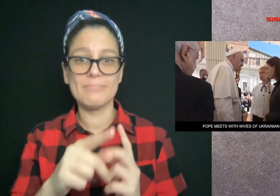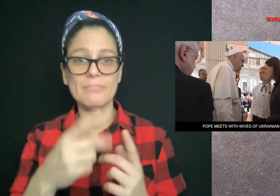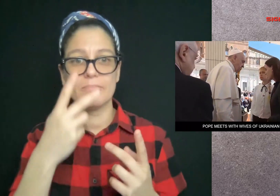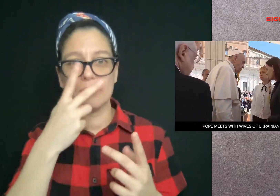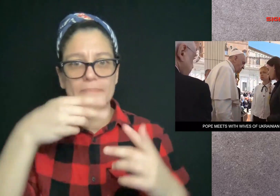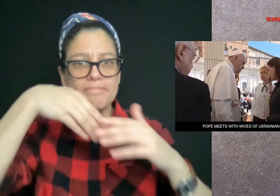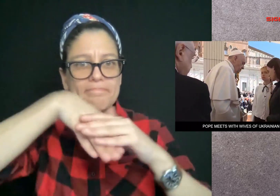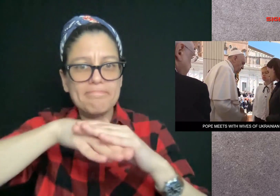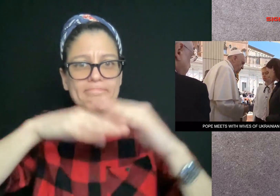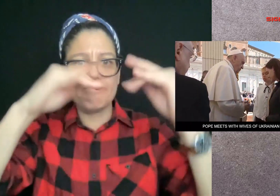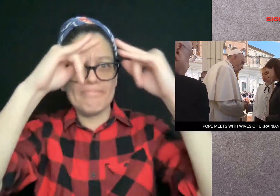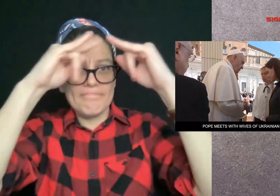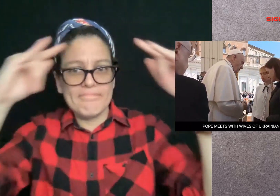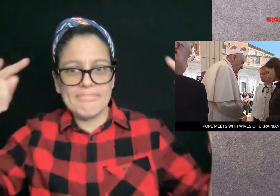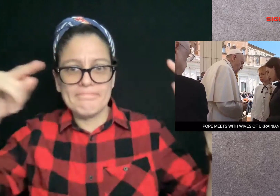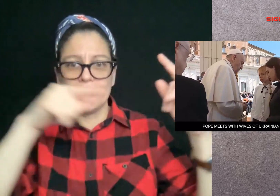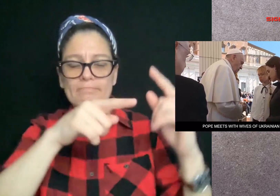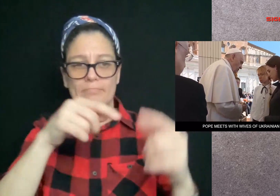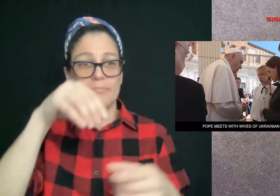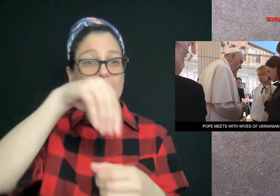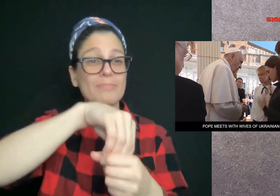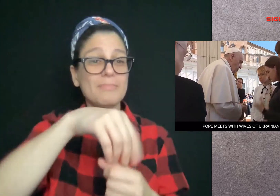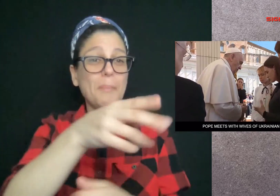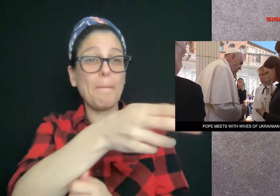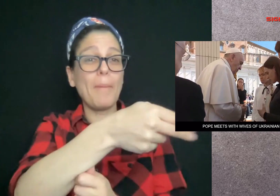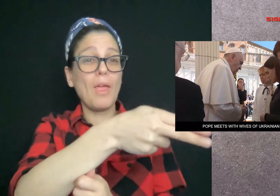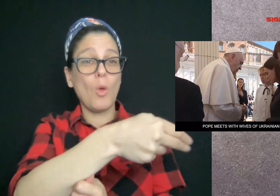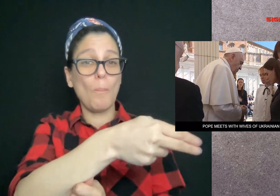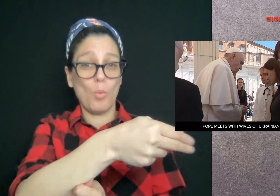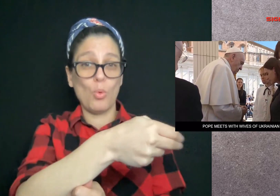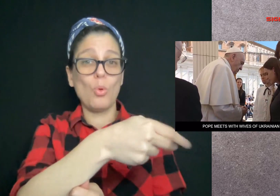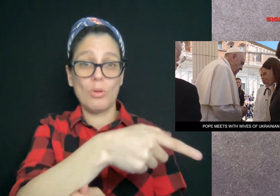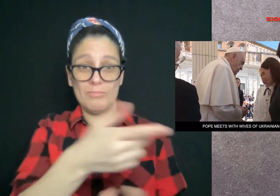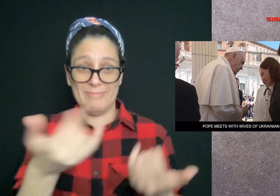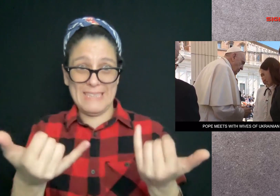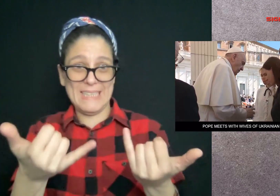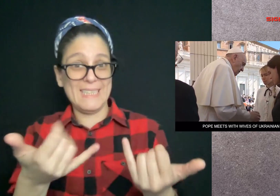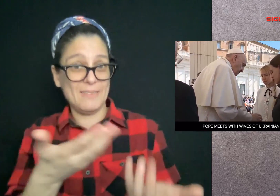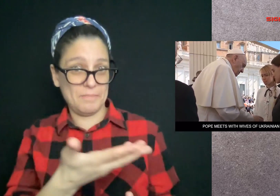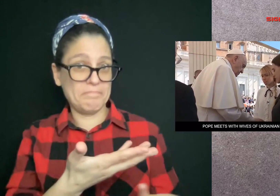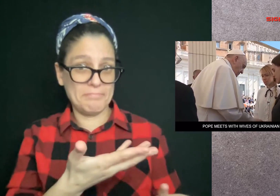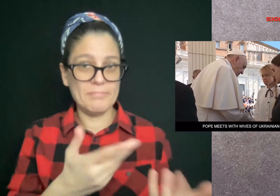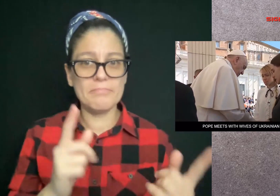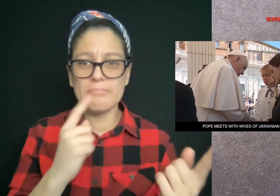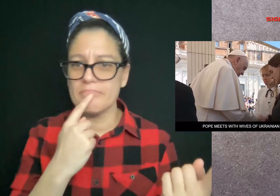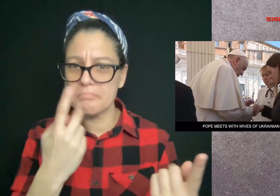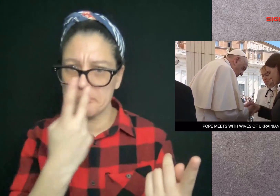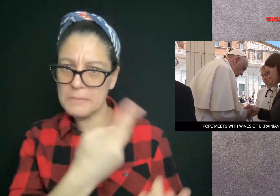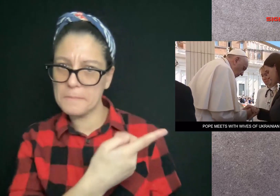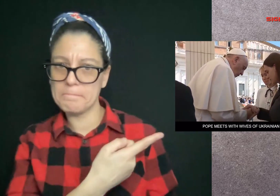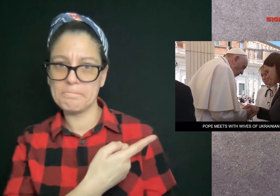Pope Francis met with the wives of two Ukrainian soldiers who are holed up inside a steel plant